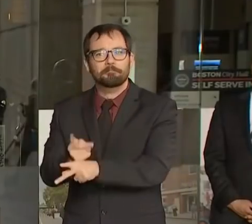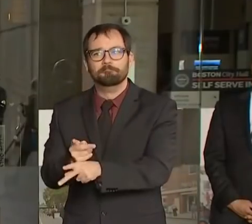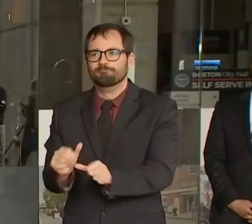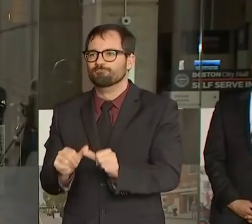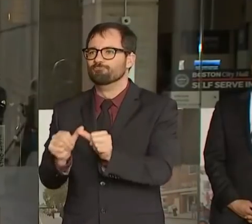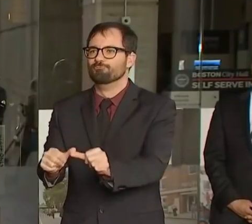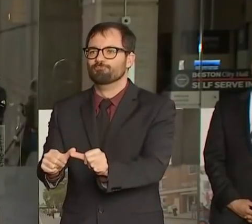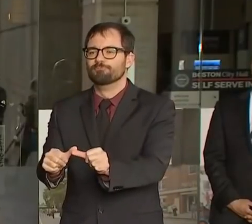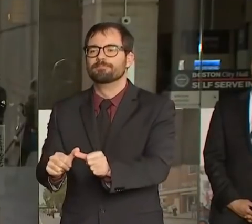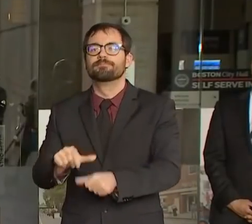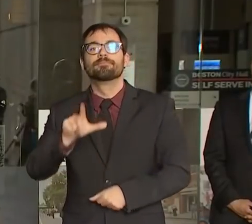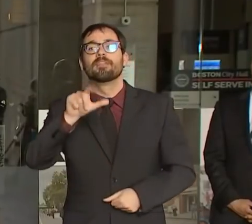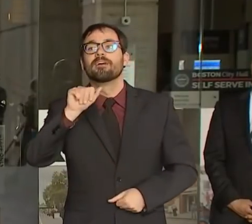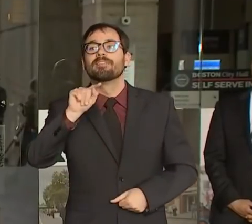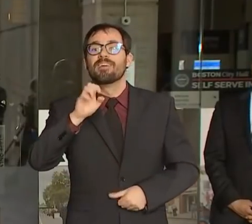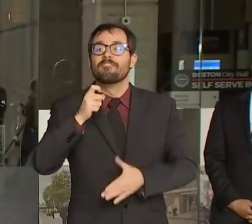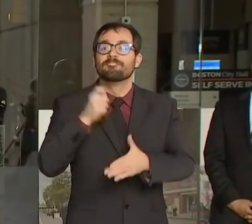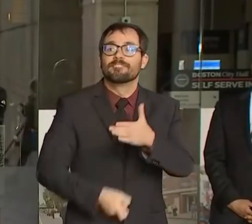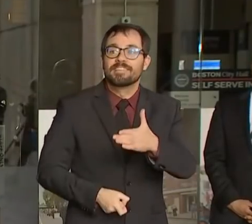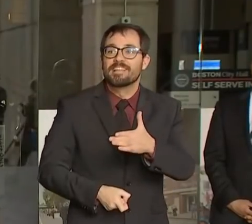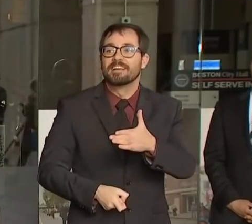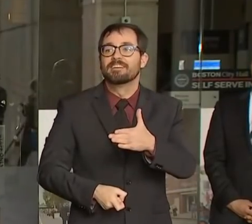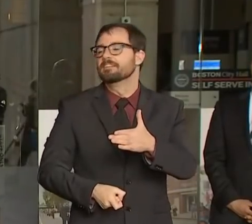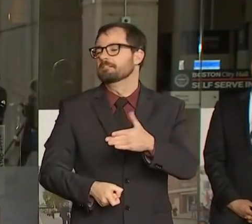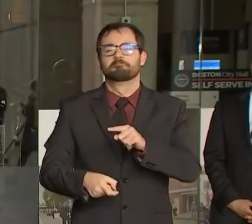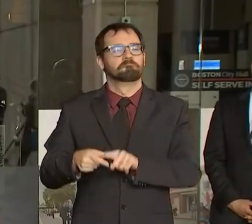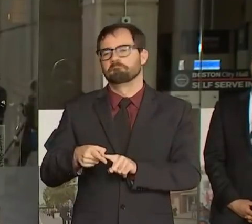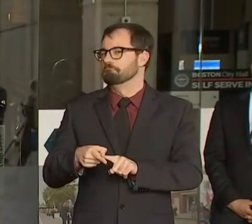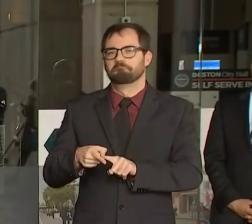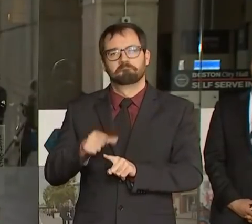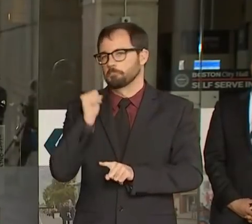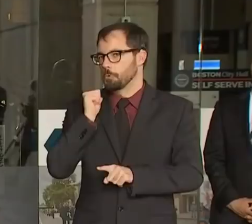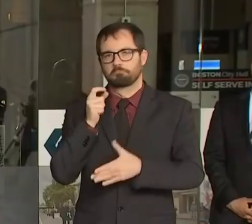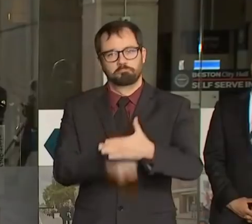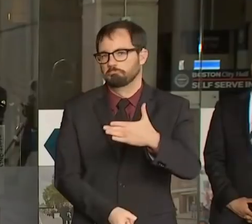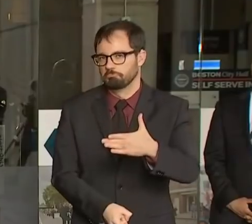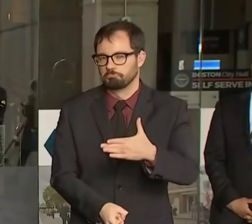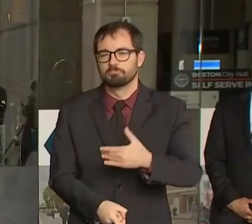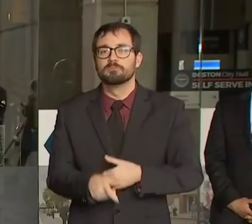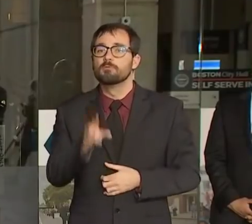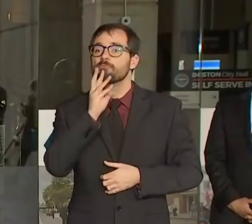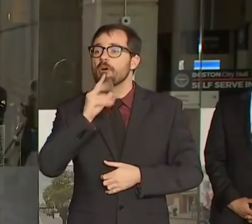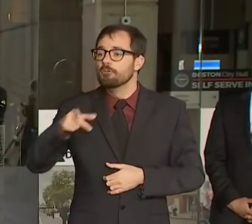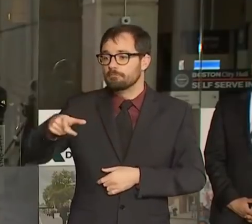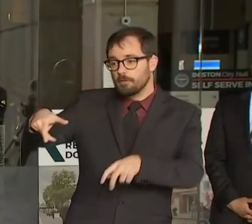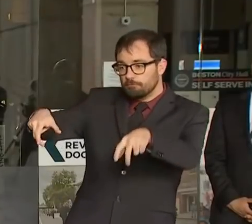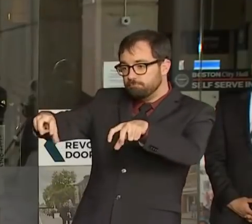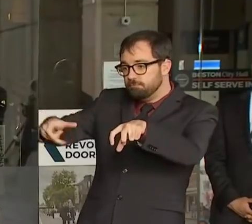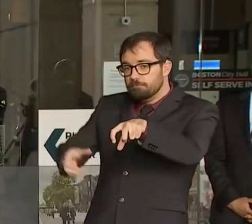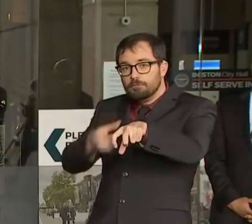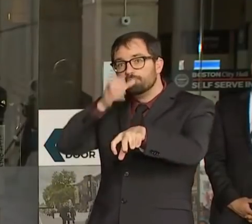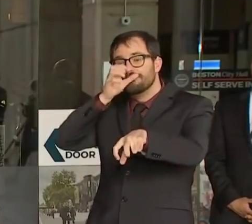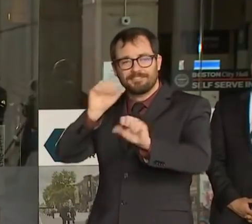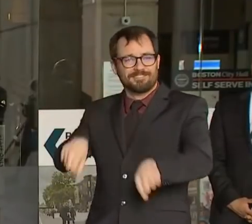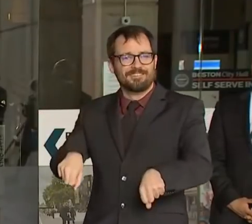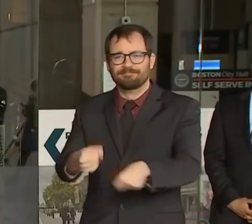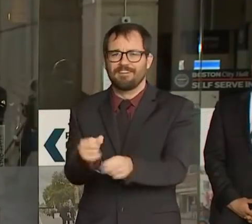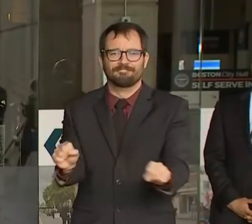BEEN RESPONDED. THE WATER IS CLEAN AND SAFE TO DRINK. AS PEOPLE ARE THINKING ABOUT PURCHASING WATER IS STOCKING UP ON WATER, THE WATER IN YOUR FAUCET IS SAFE TO DRINK.